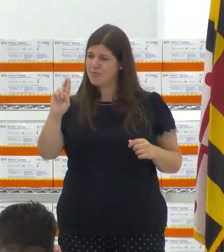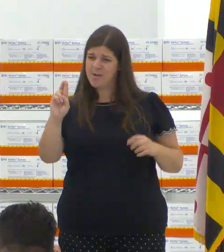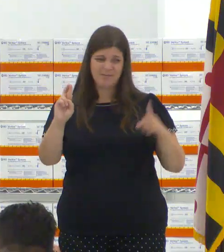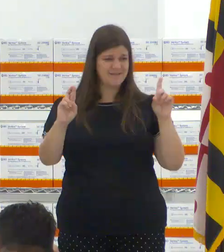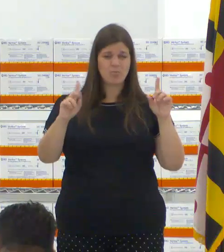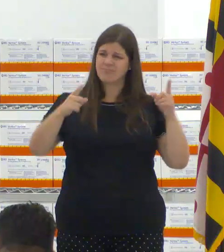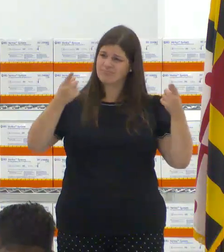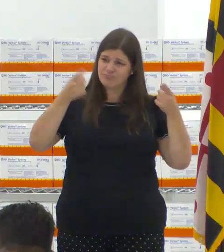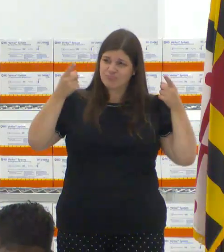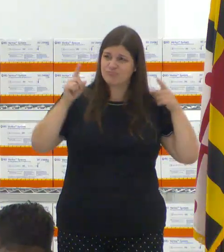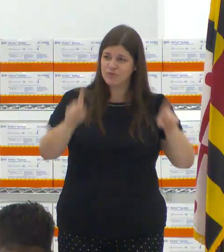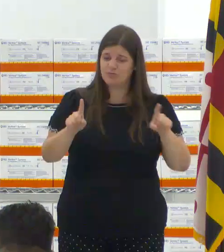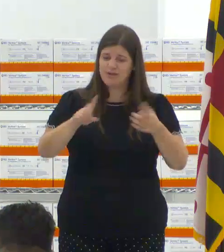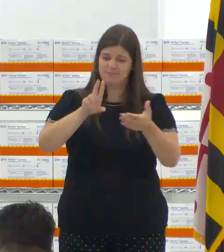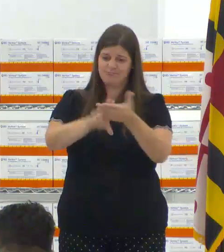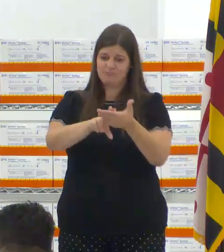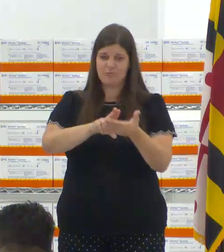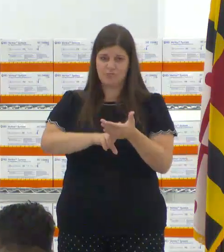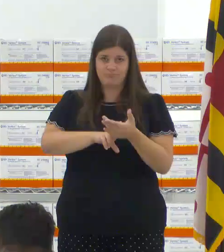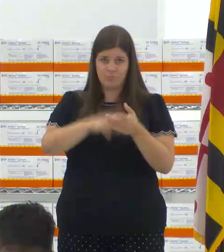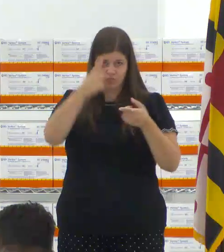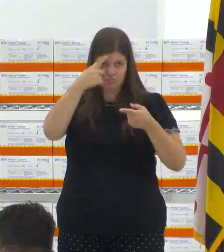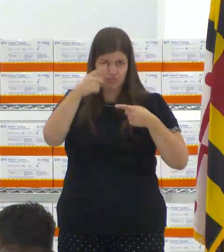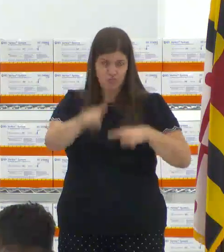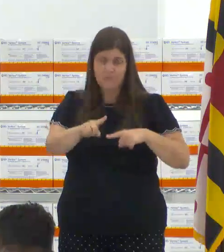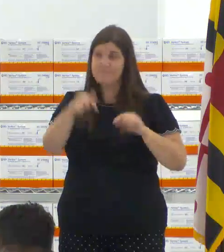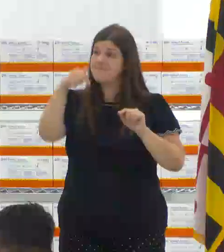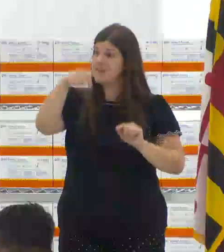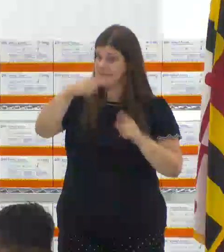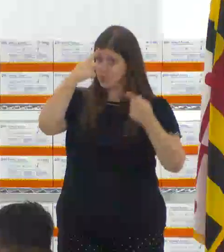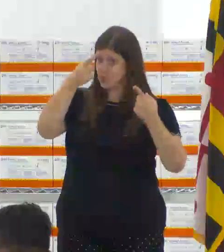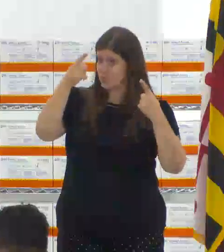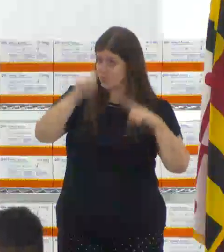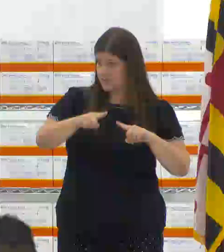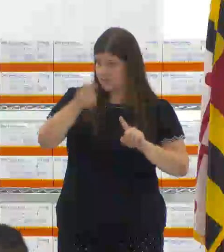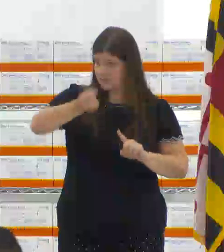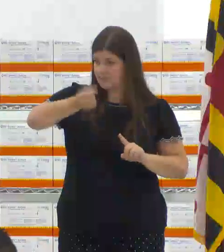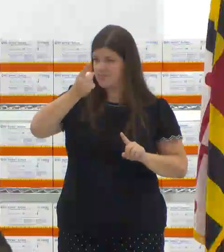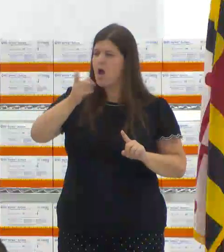And I immediately got to work and from Michigan,